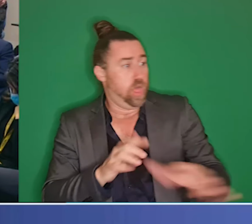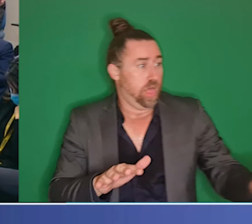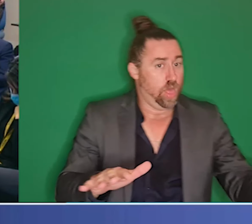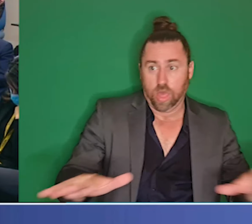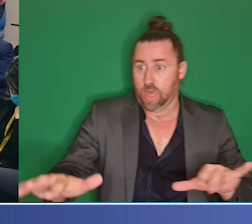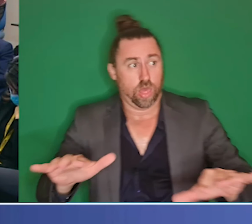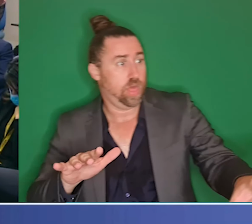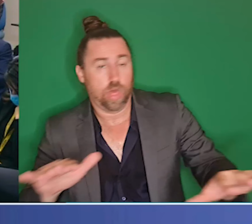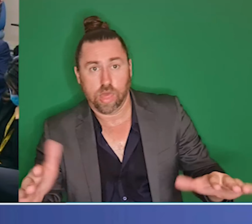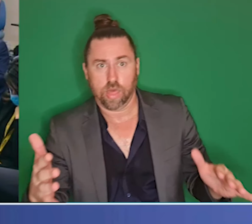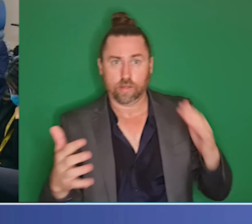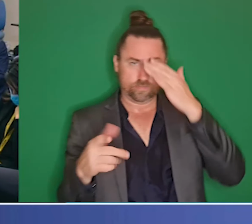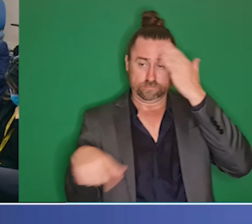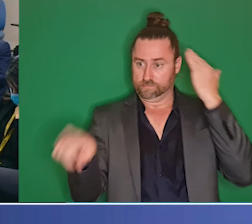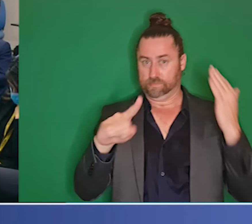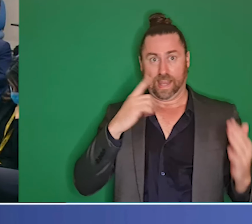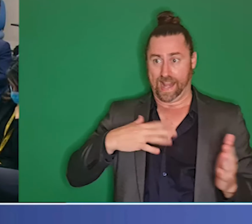They are the experts. That's what they say is needed.